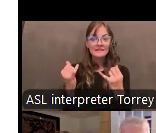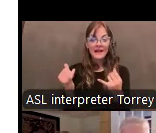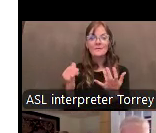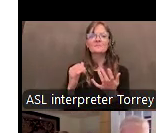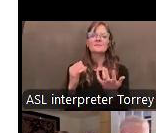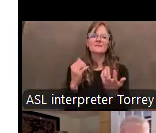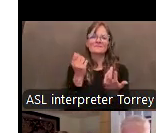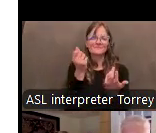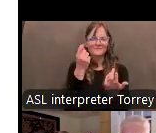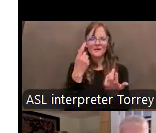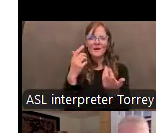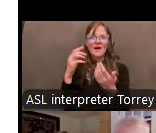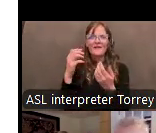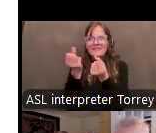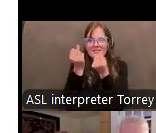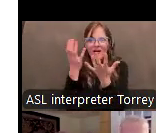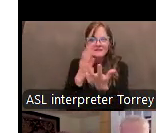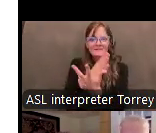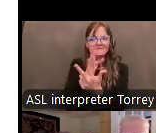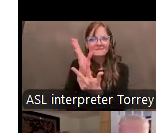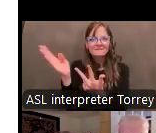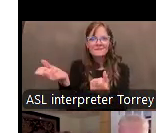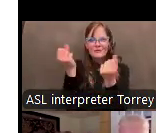or one single print ad. But we need to inspire people